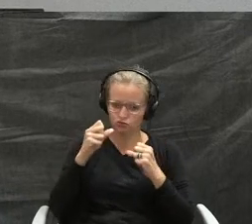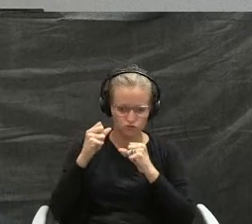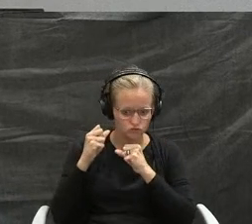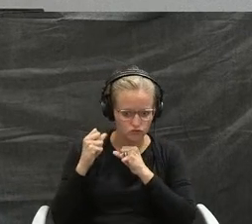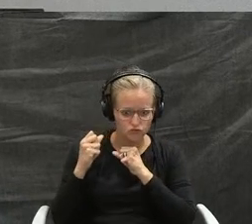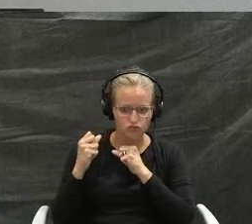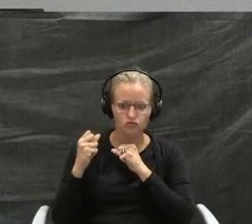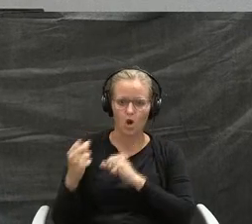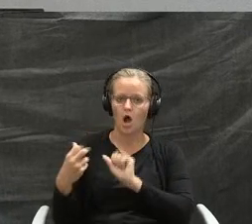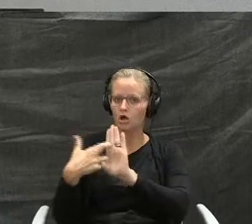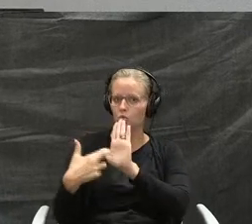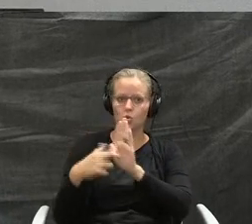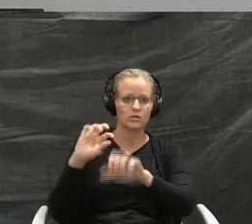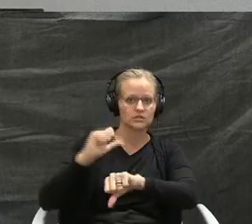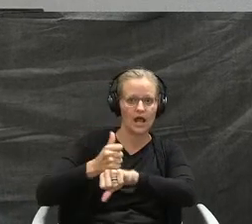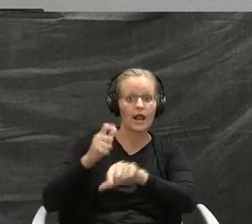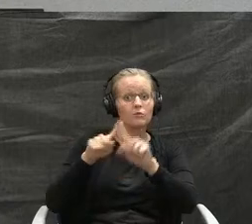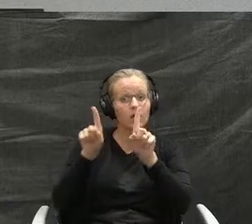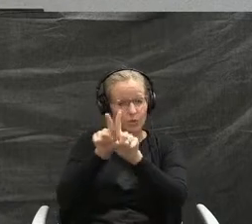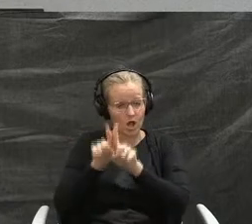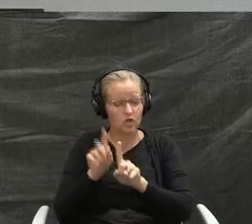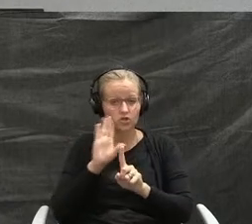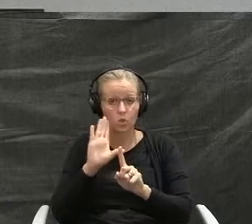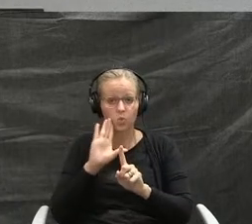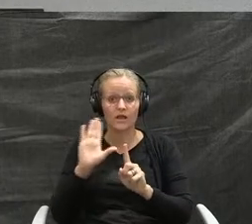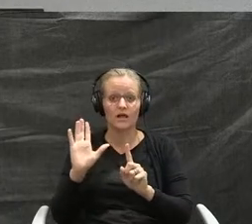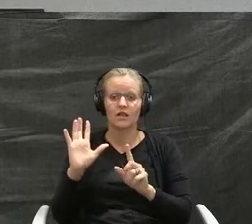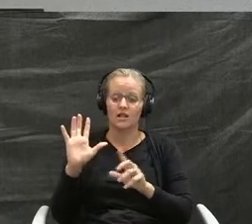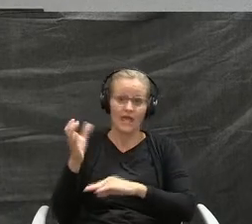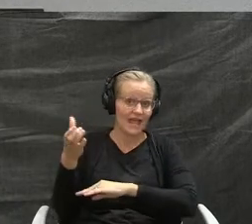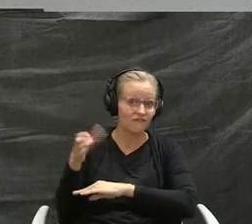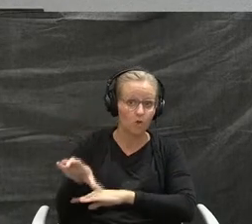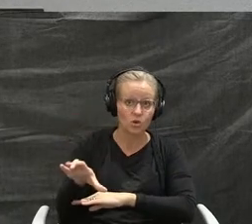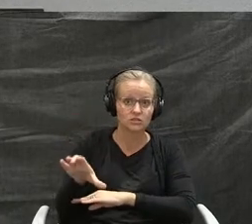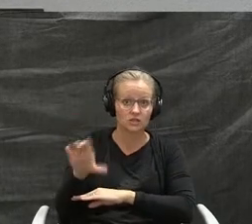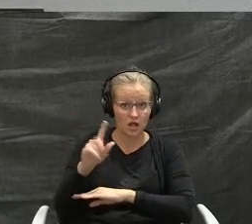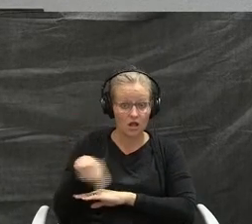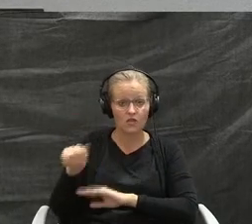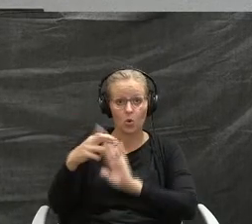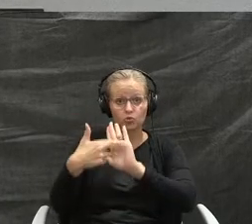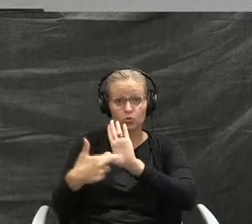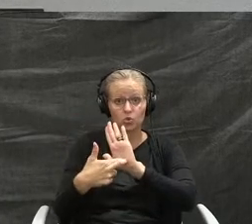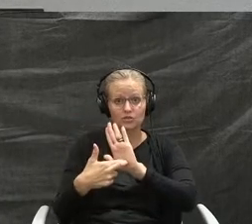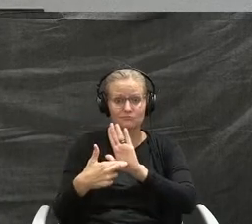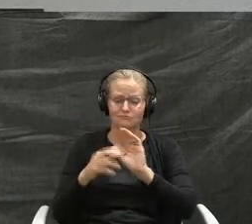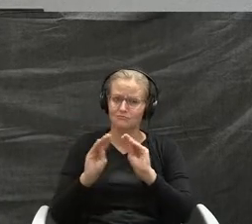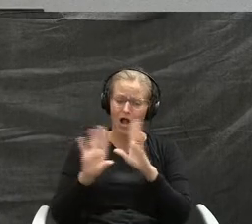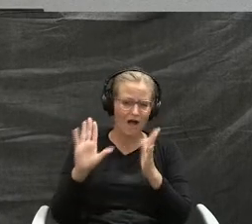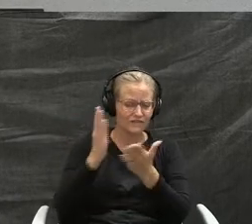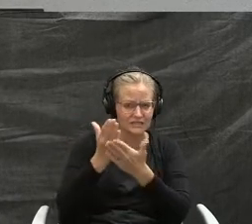There's a growing evidence that closures are not the answer. Other countries have successfully navigated the virus